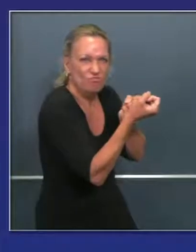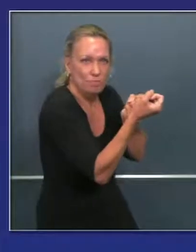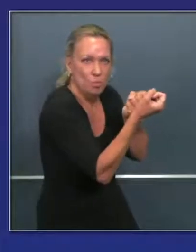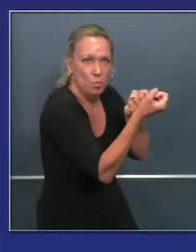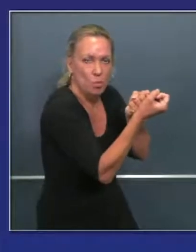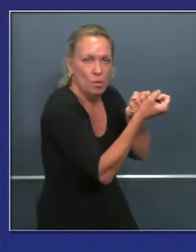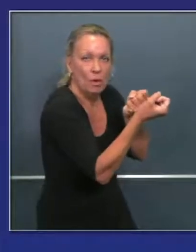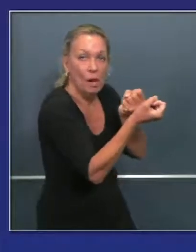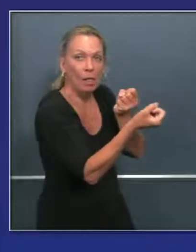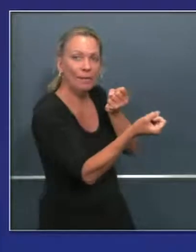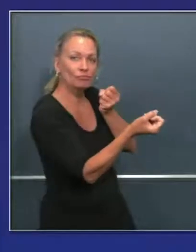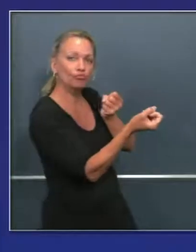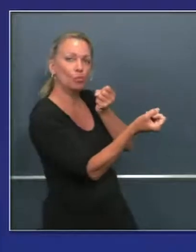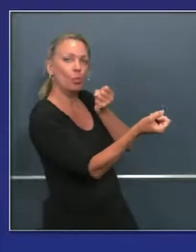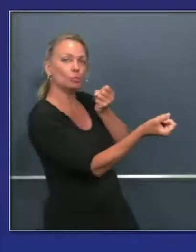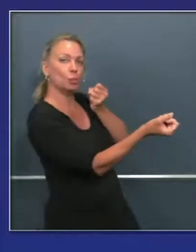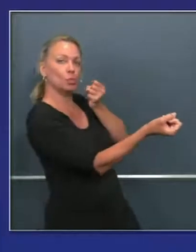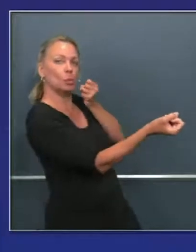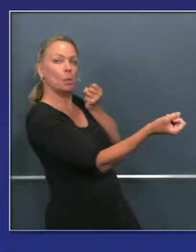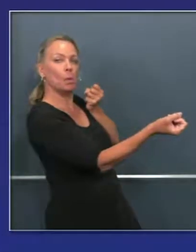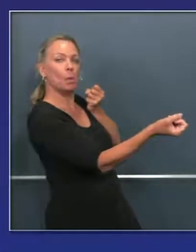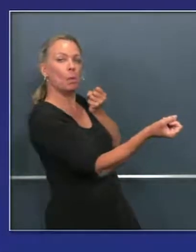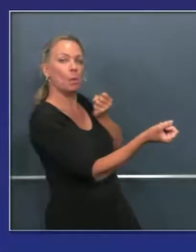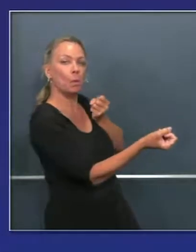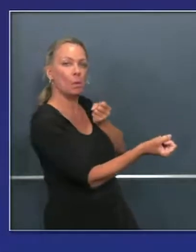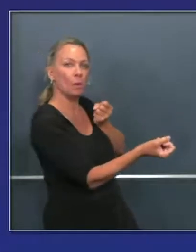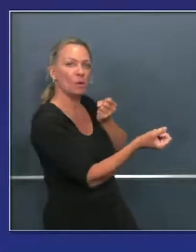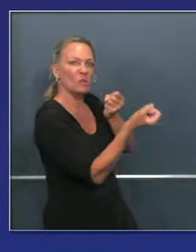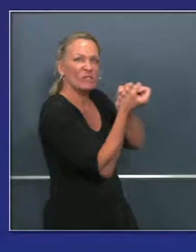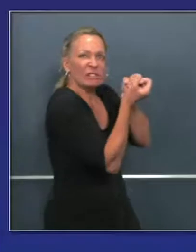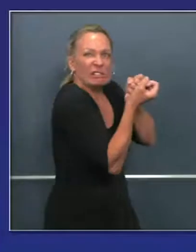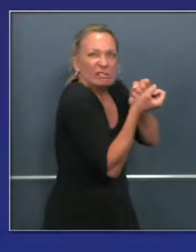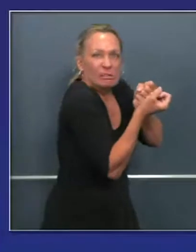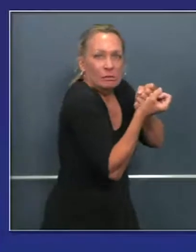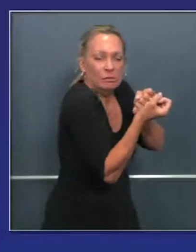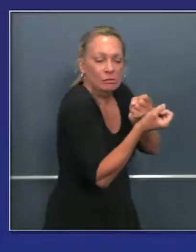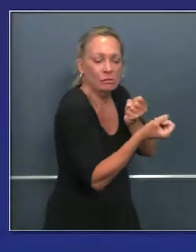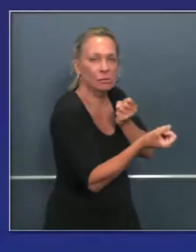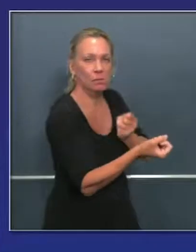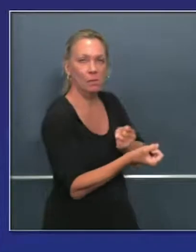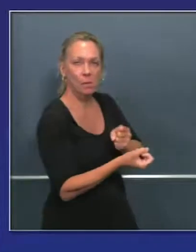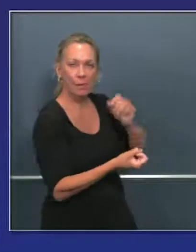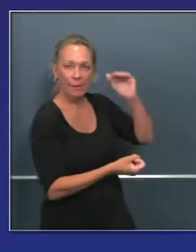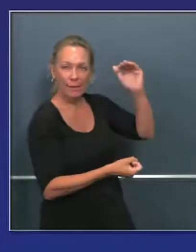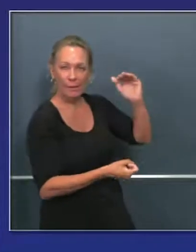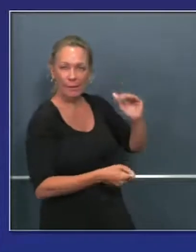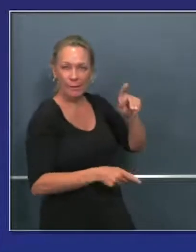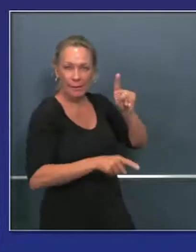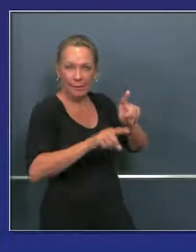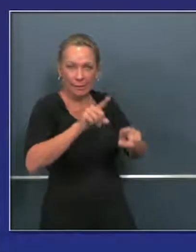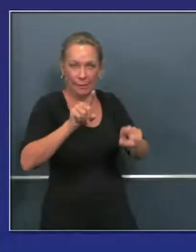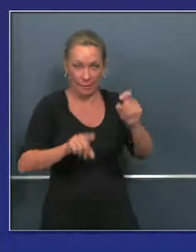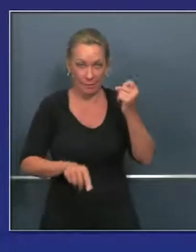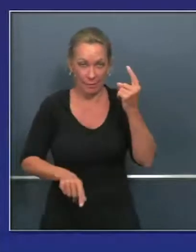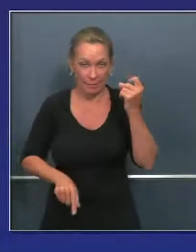the later counties to be able to attest in part because of their initial level of transmission as